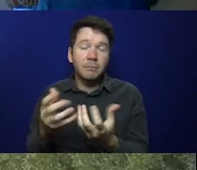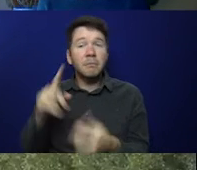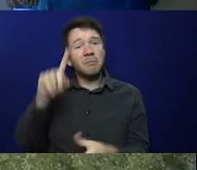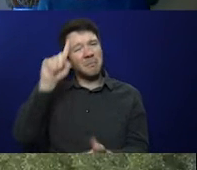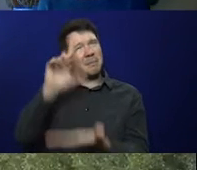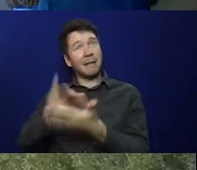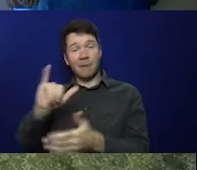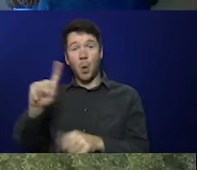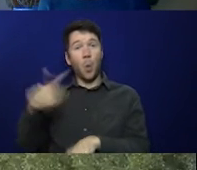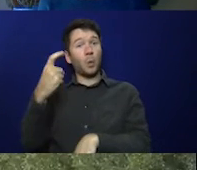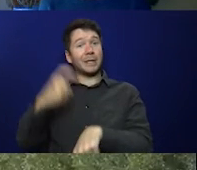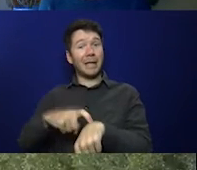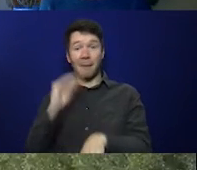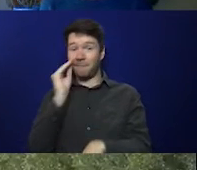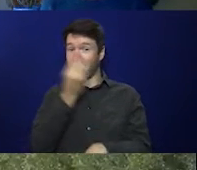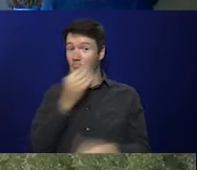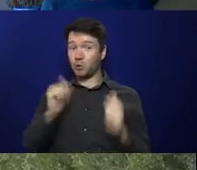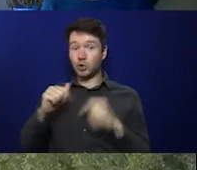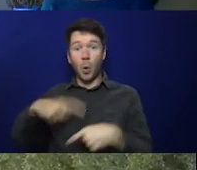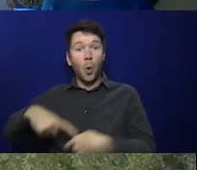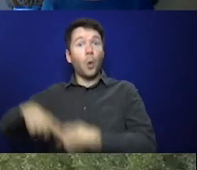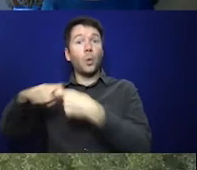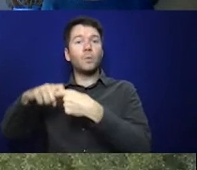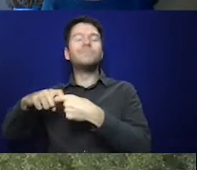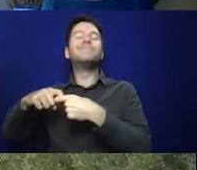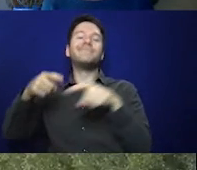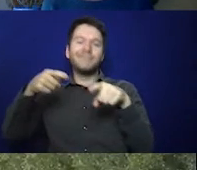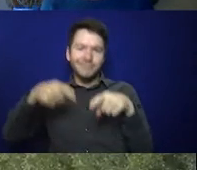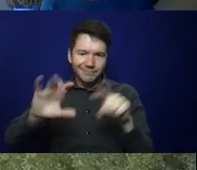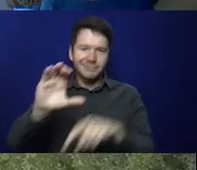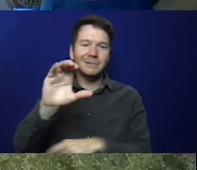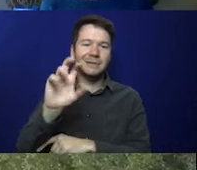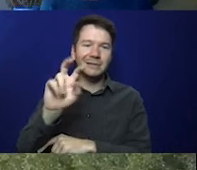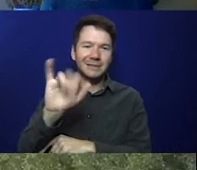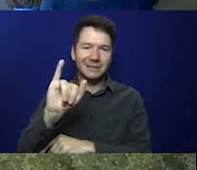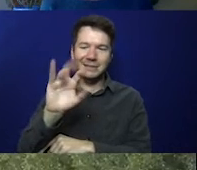It’s believed that the only time the Flower Show ever went on hiatus was during the Civil